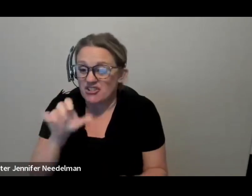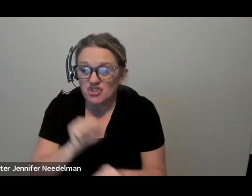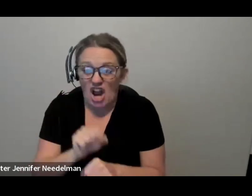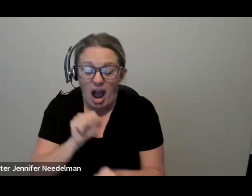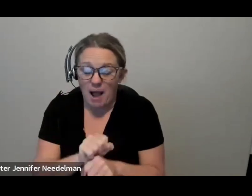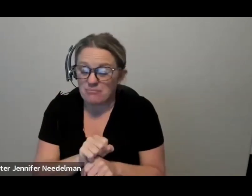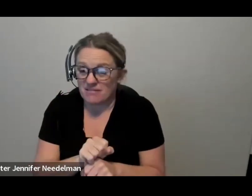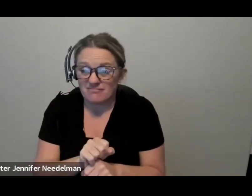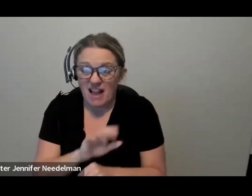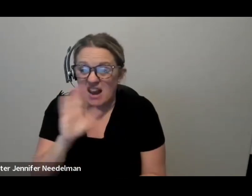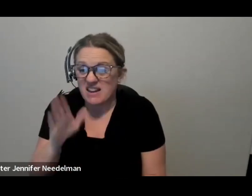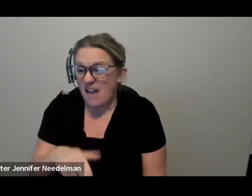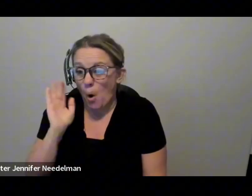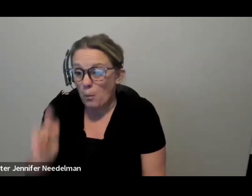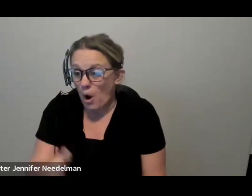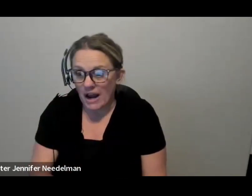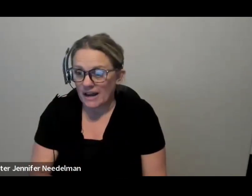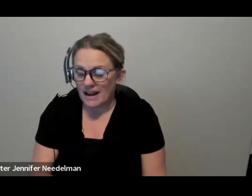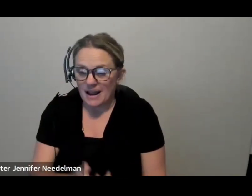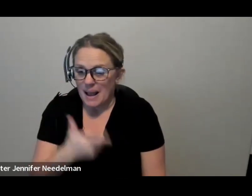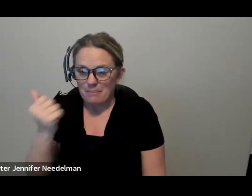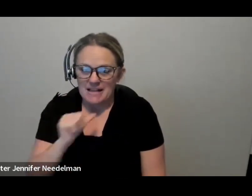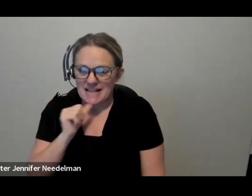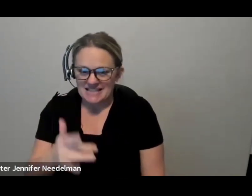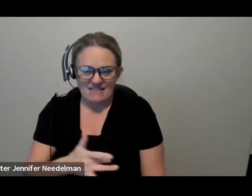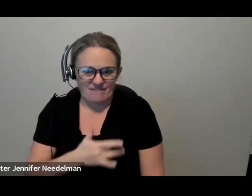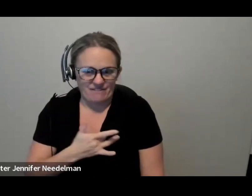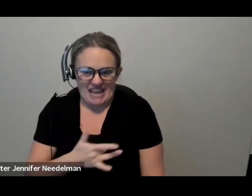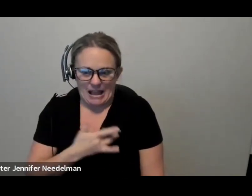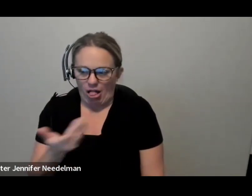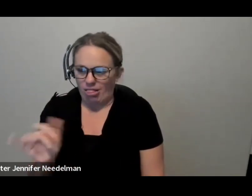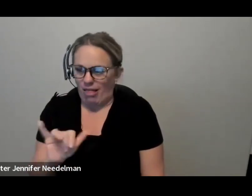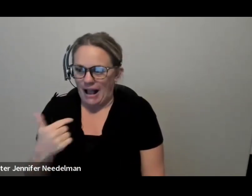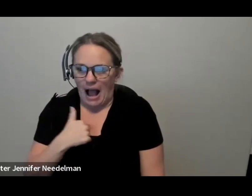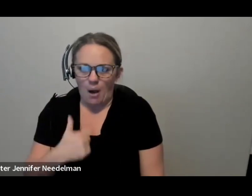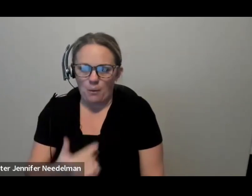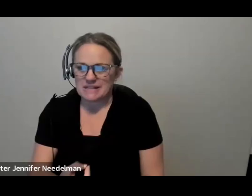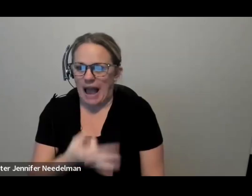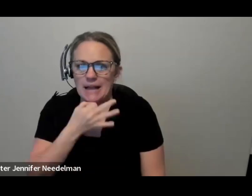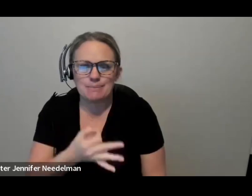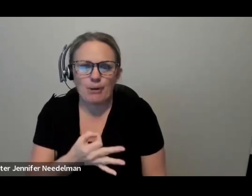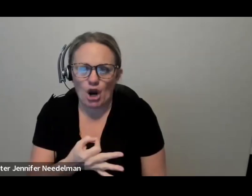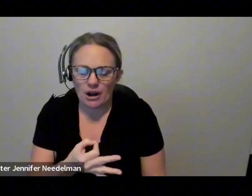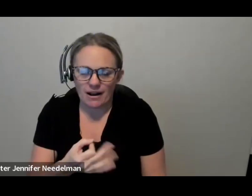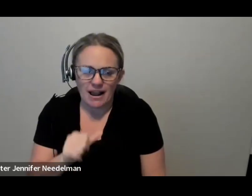because I did not feel like I was an expert. I did not feel like I had enough knowledge.